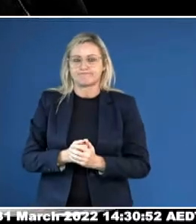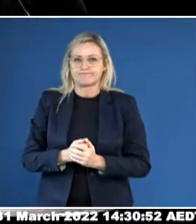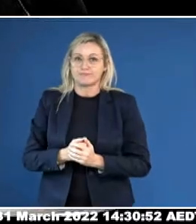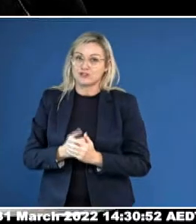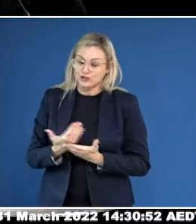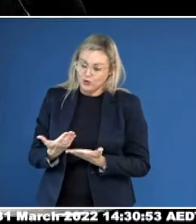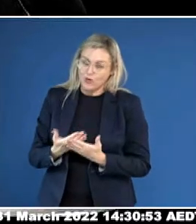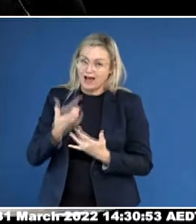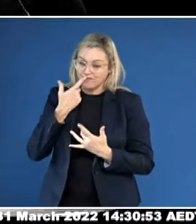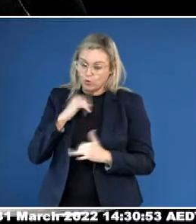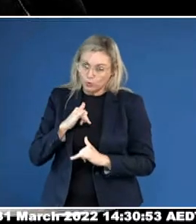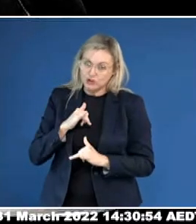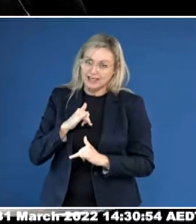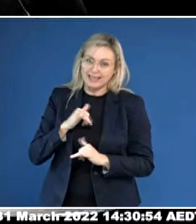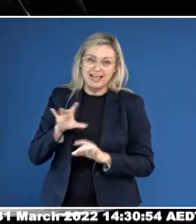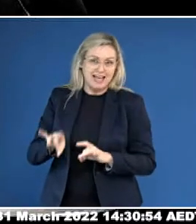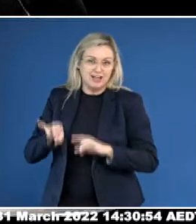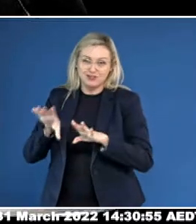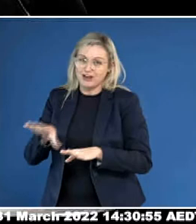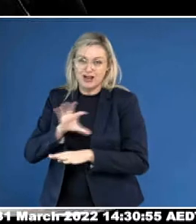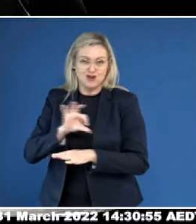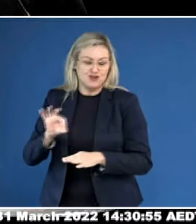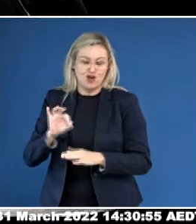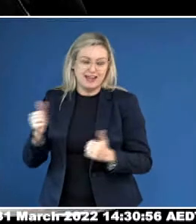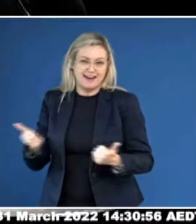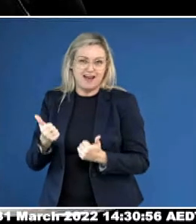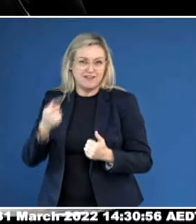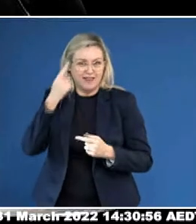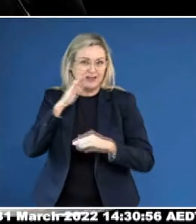recognise or really adequately address at all intersectional discrimination and its